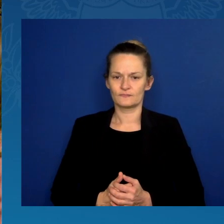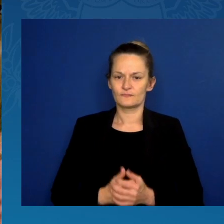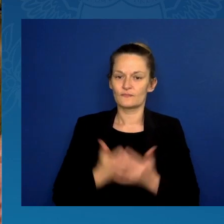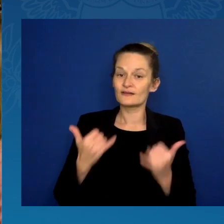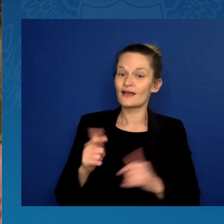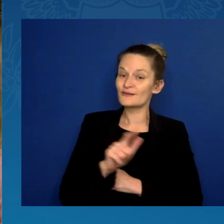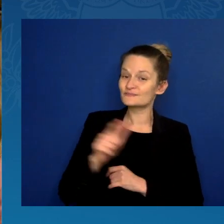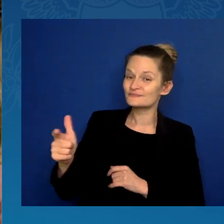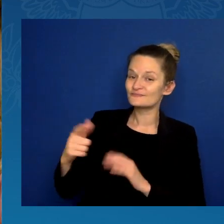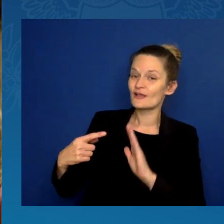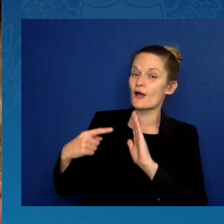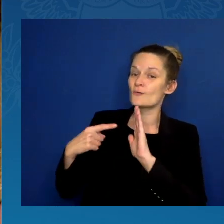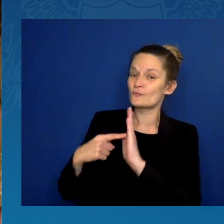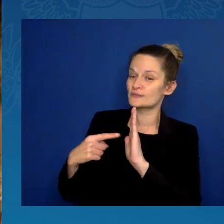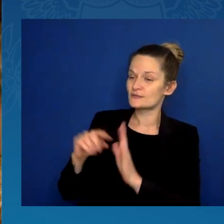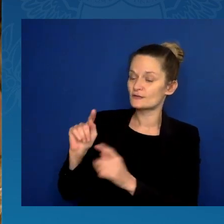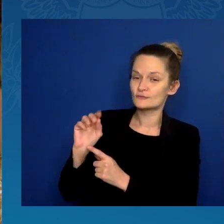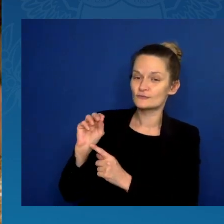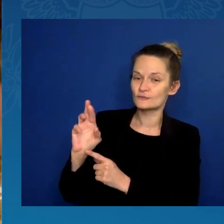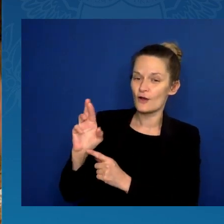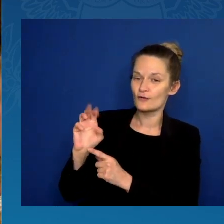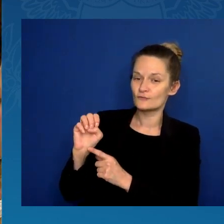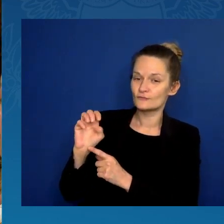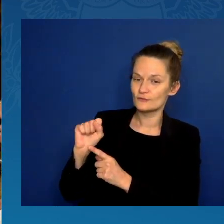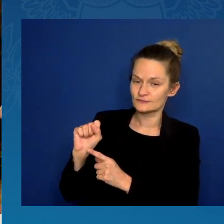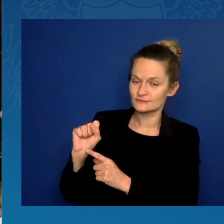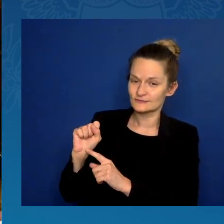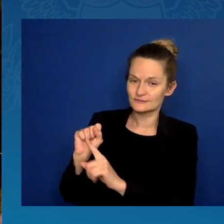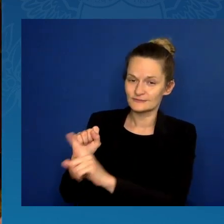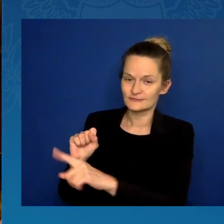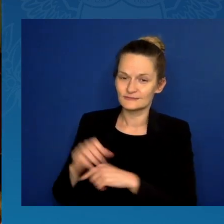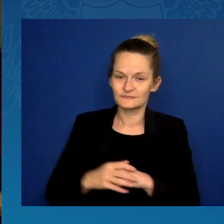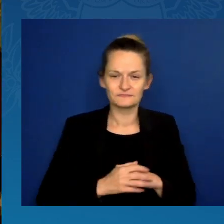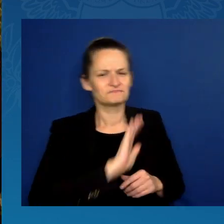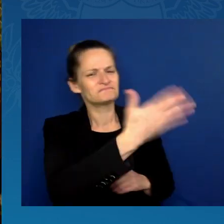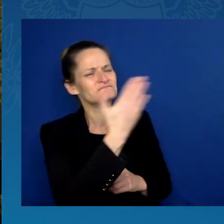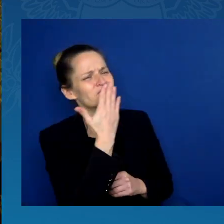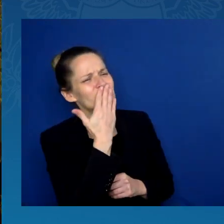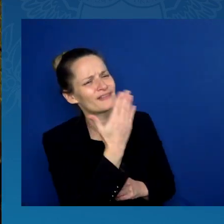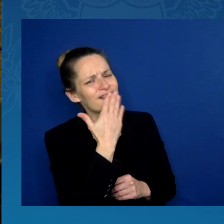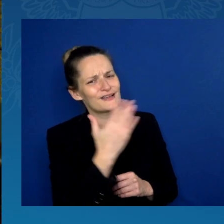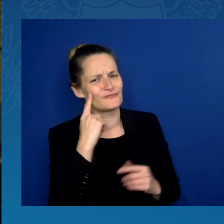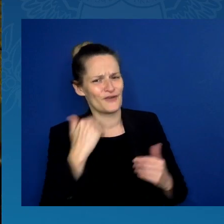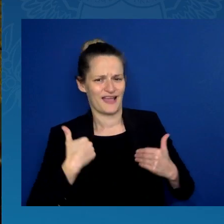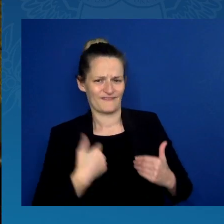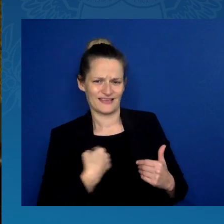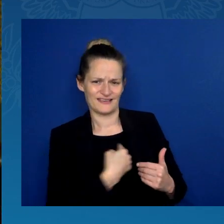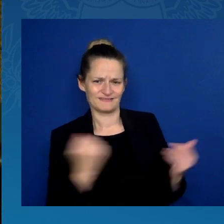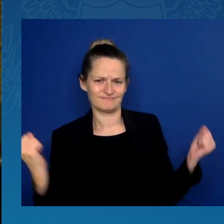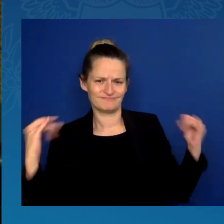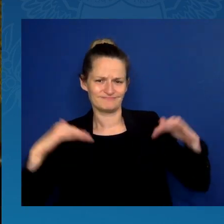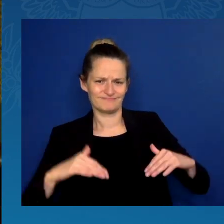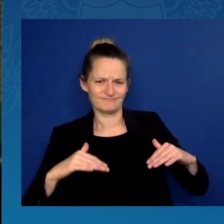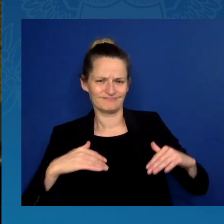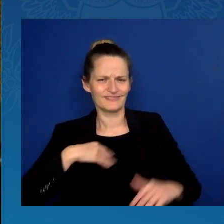for having us here today to have this critical conversation. I never in a million years would I have thought that my mother and her mother